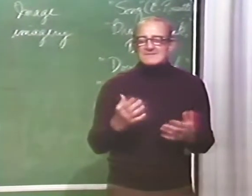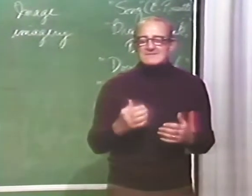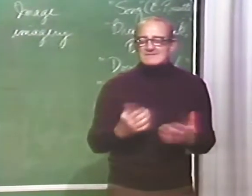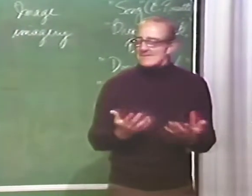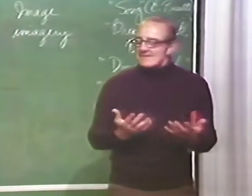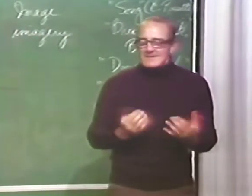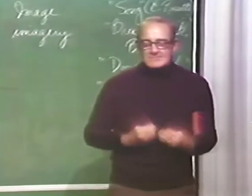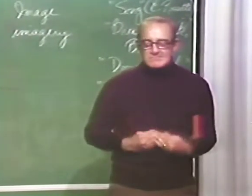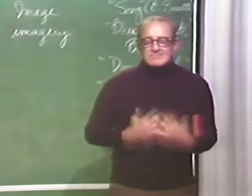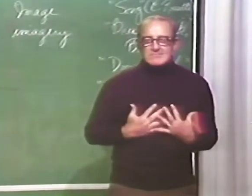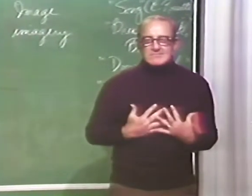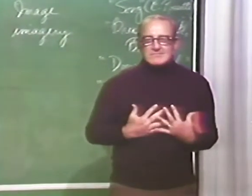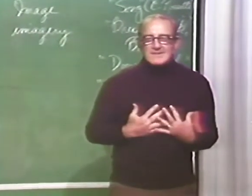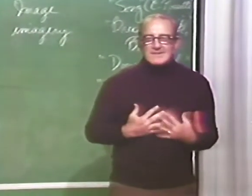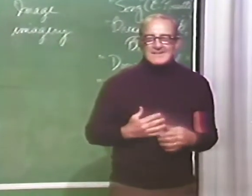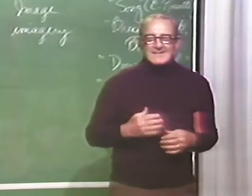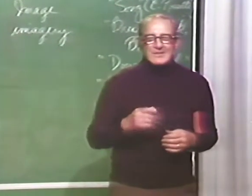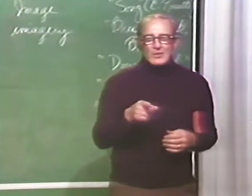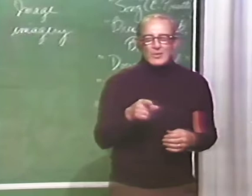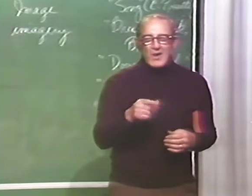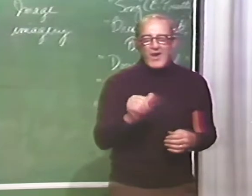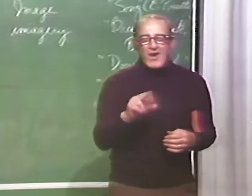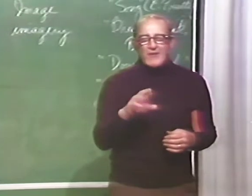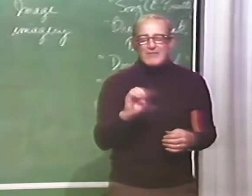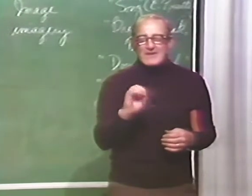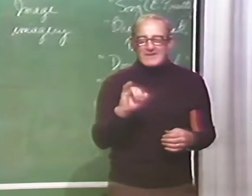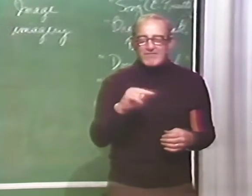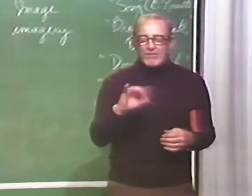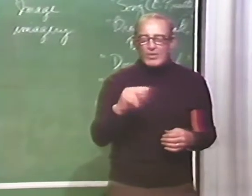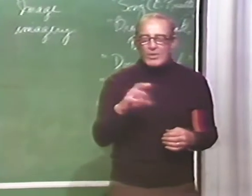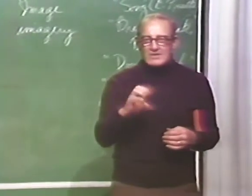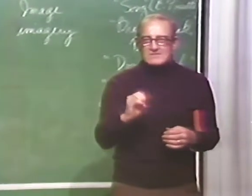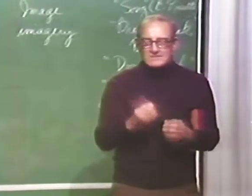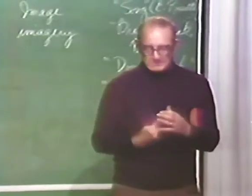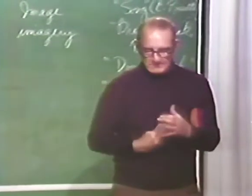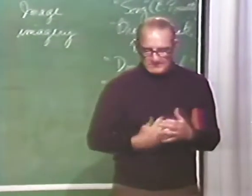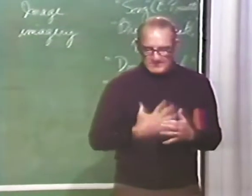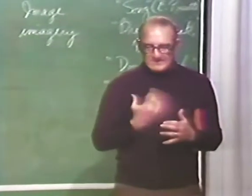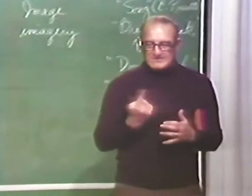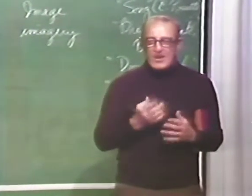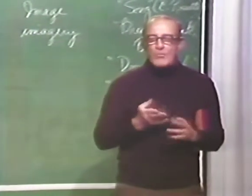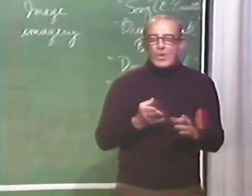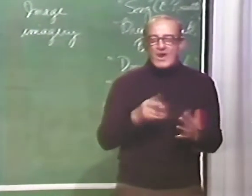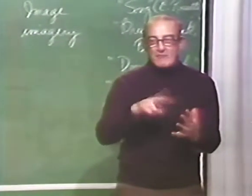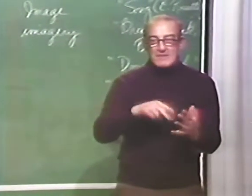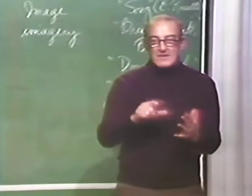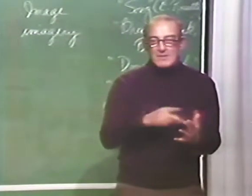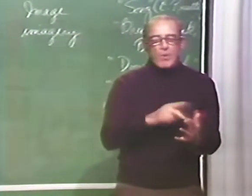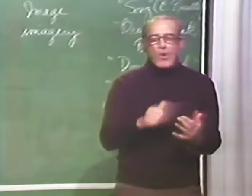MEANS...YOU ARE INFLUENCED IN SOME WAY READING THE POEM.